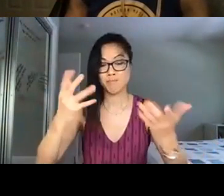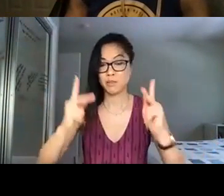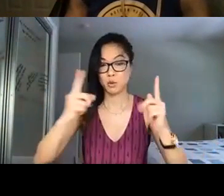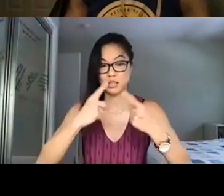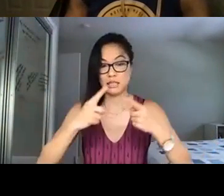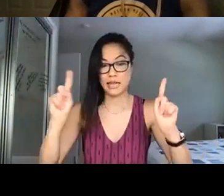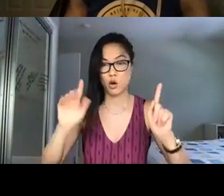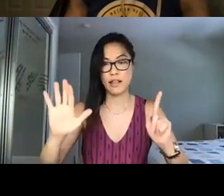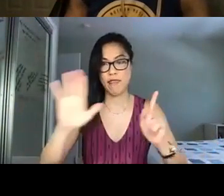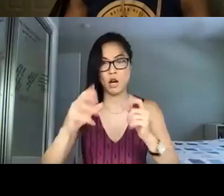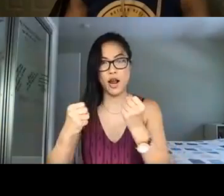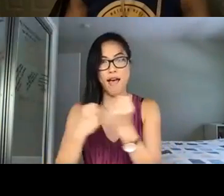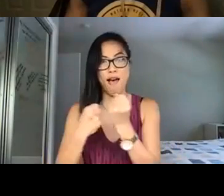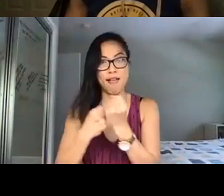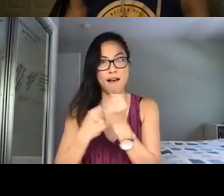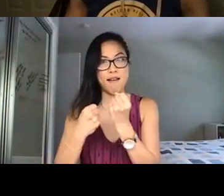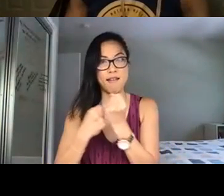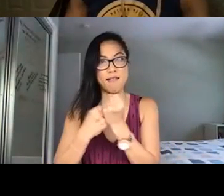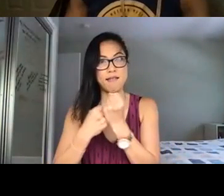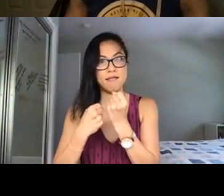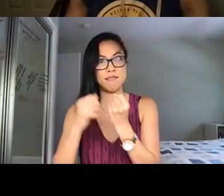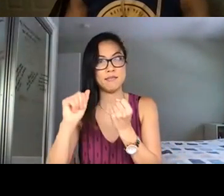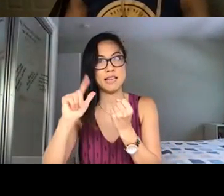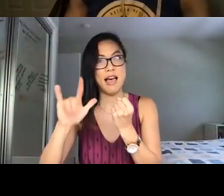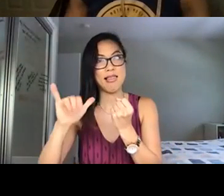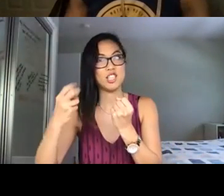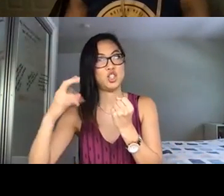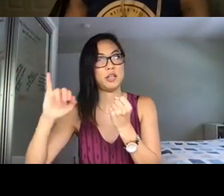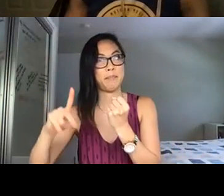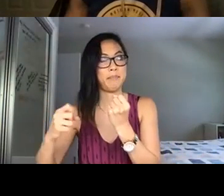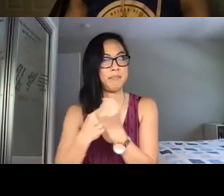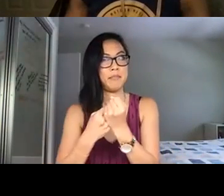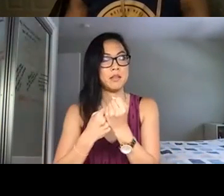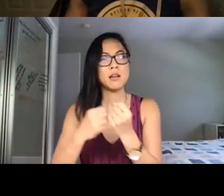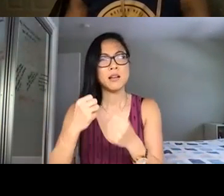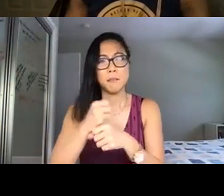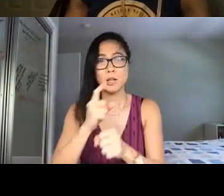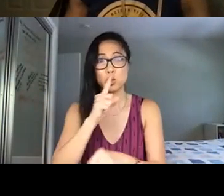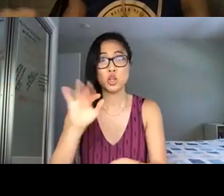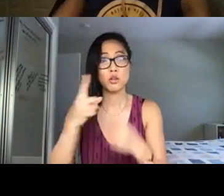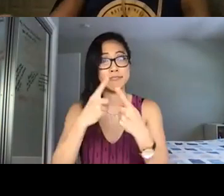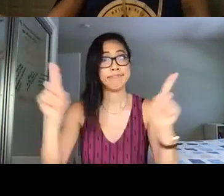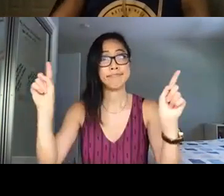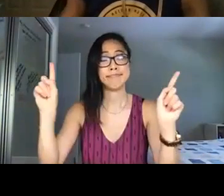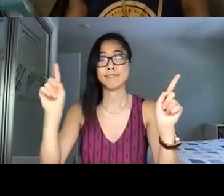it lasts past like next week or the next month and, you know, holding each other, holding ourselves, holding each